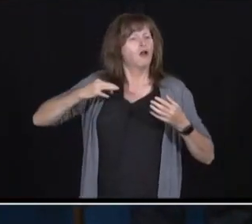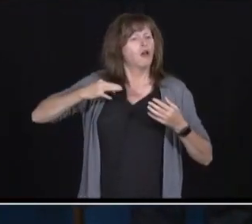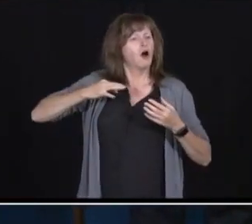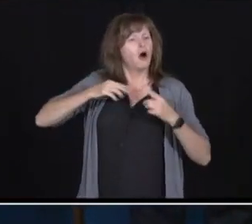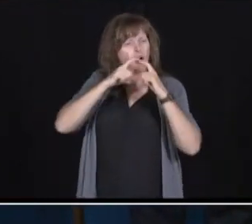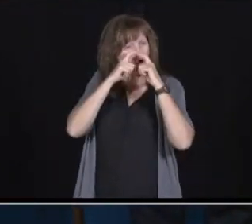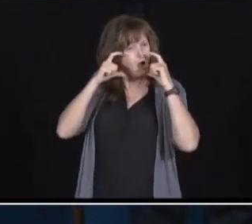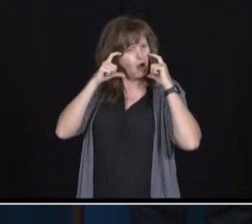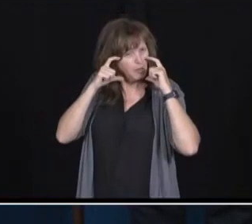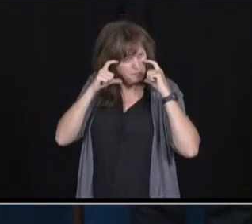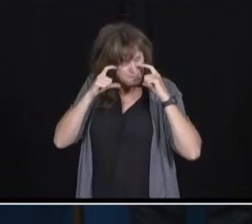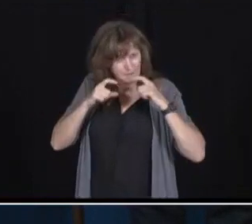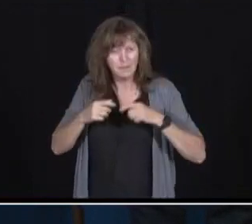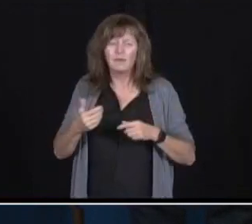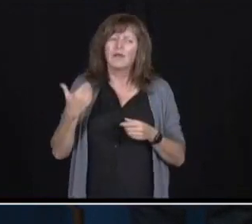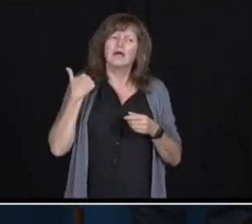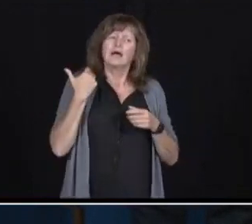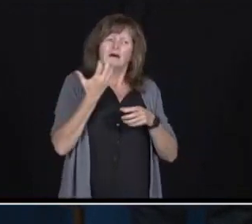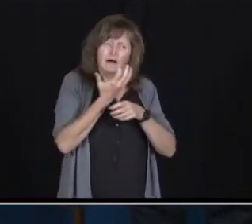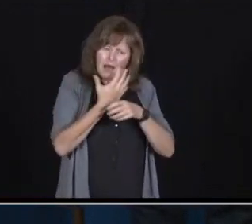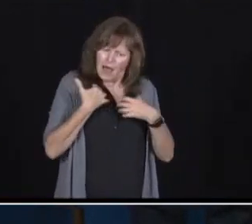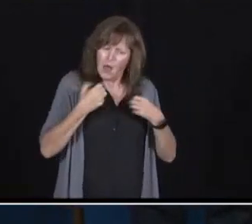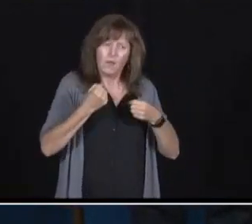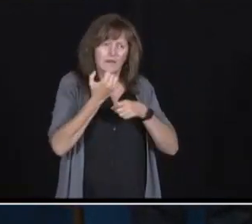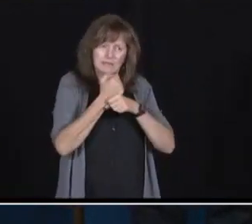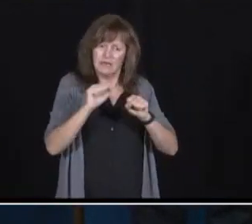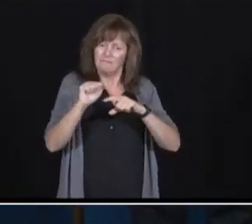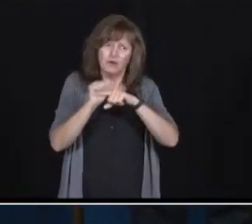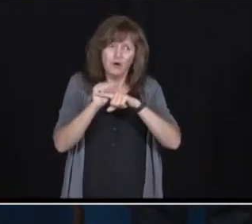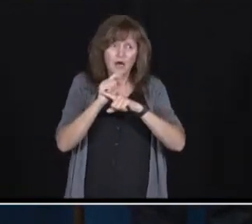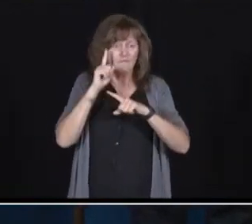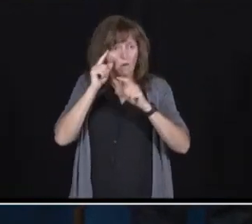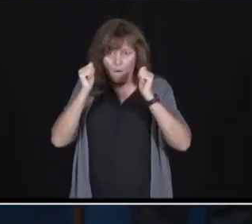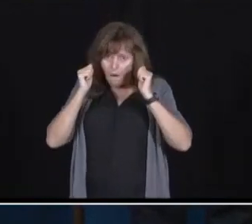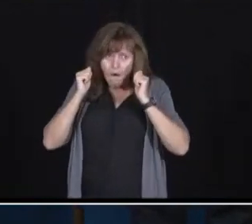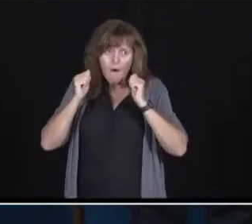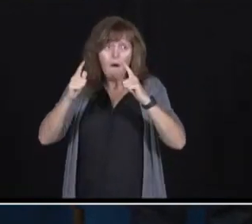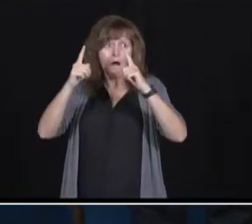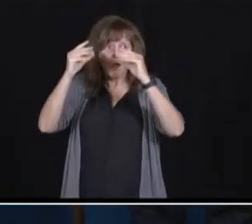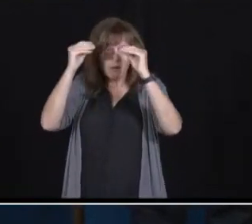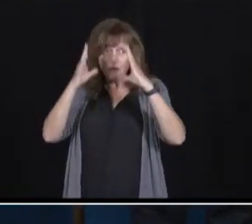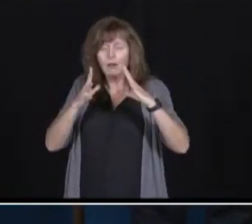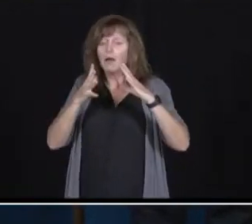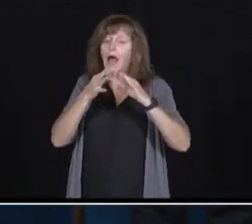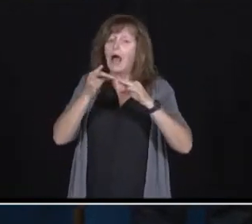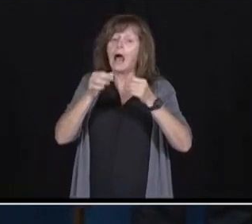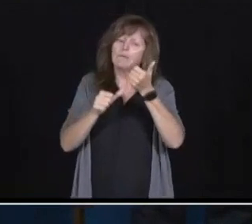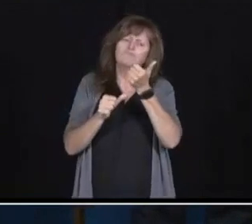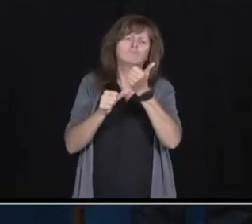this province. Critical health and safety training for all educators including occasional teachers is being provided.